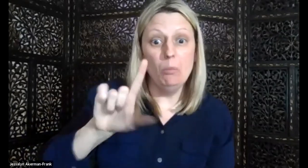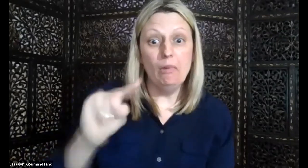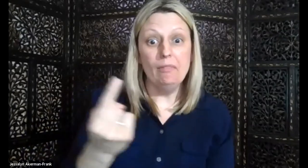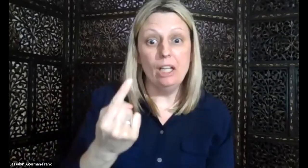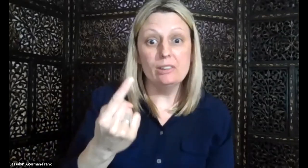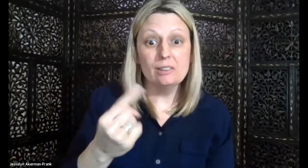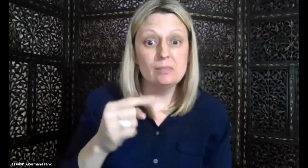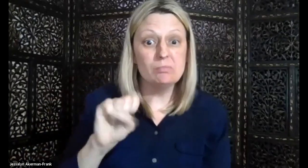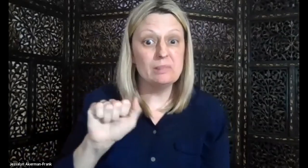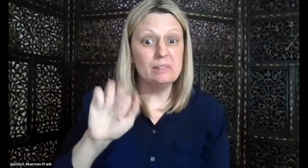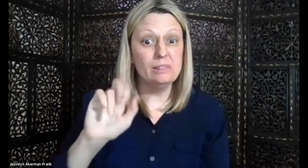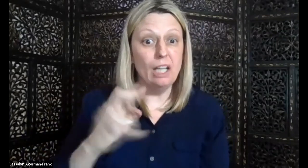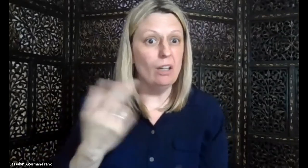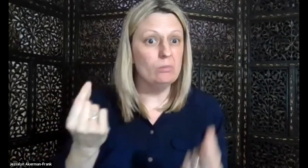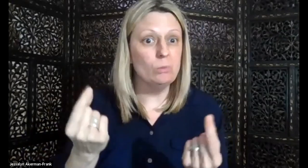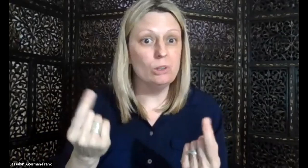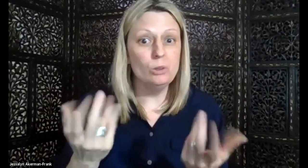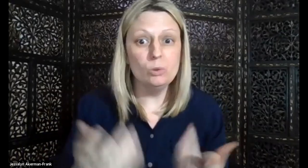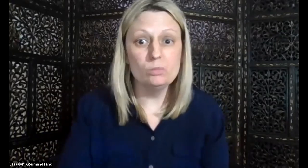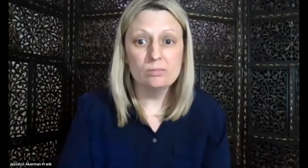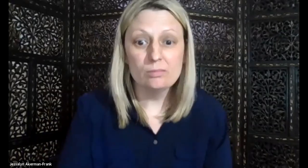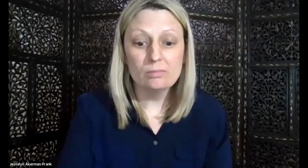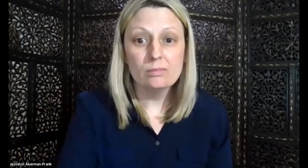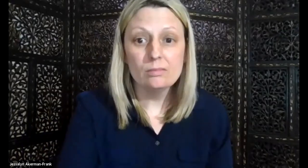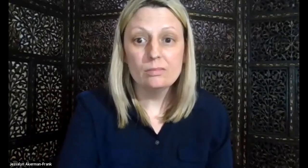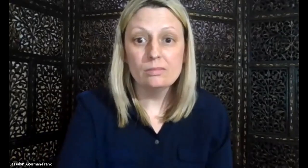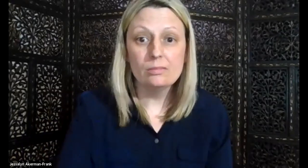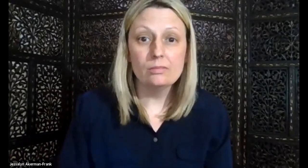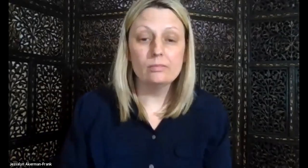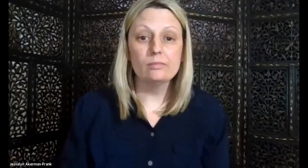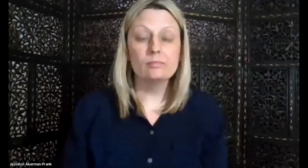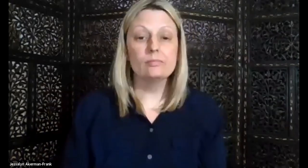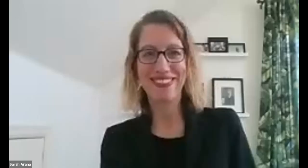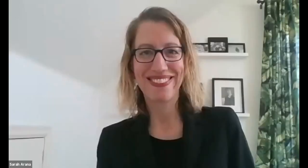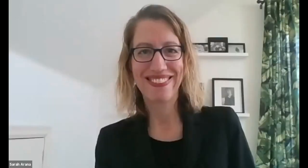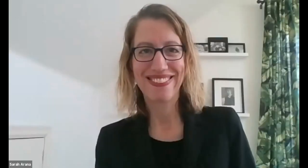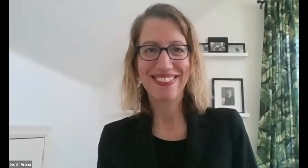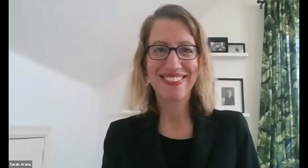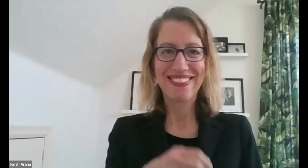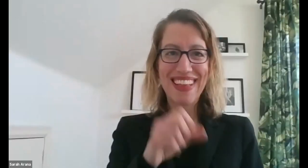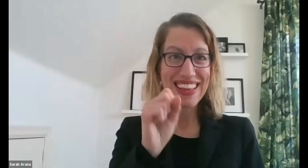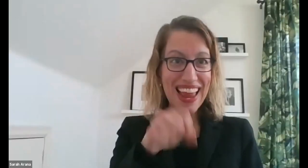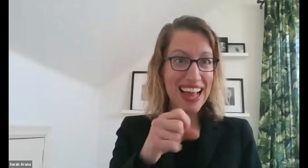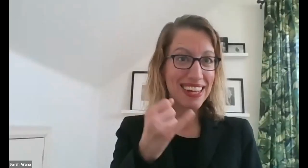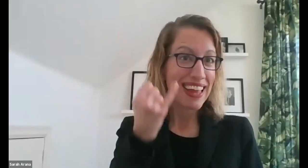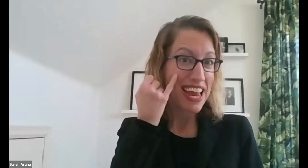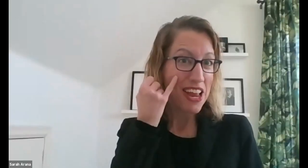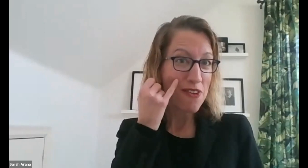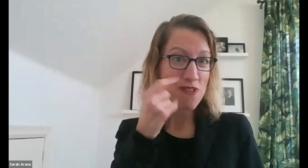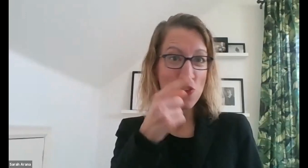they live and sleep with you, you do count them in your census. I know there's some people that are curious when it comes to if children are